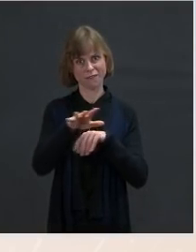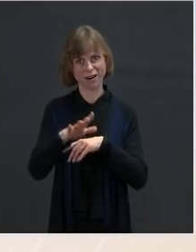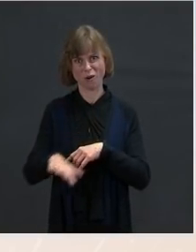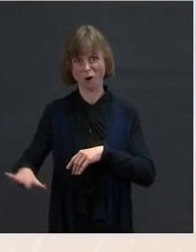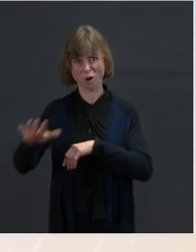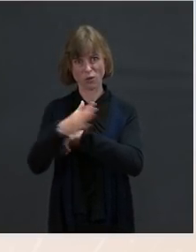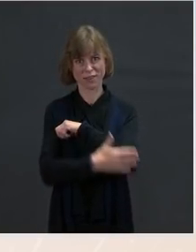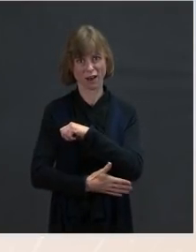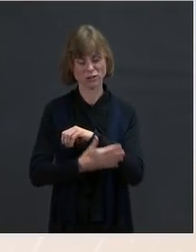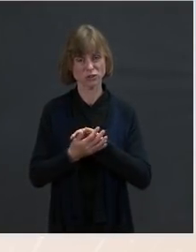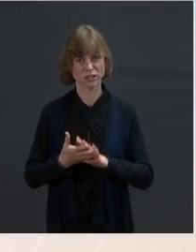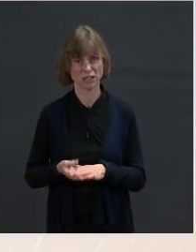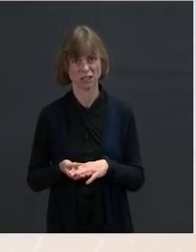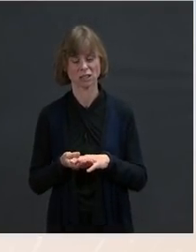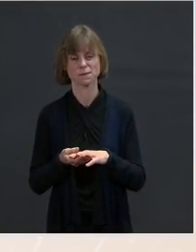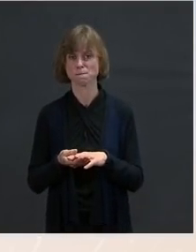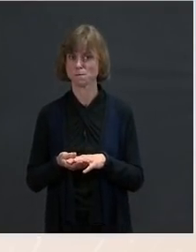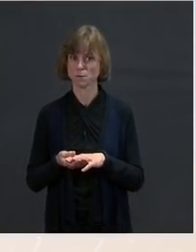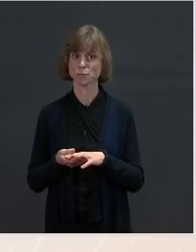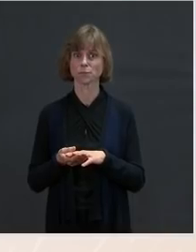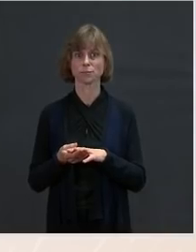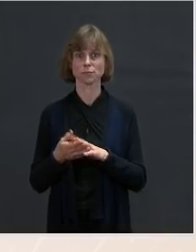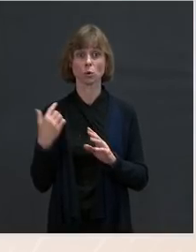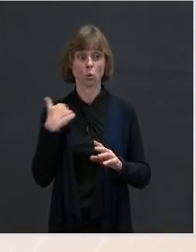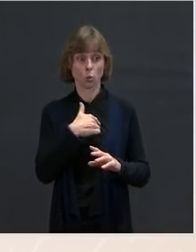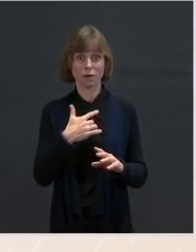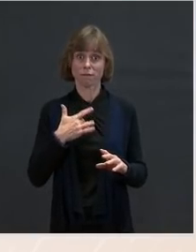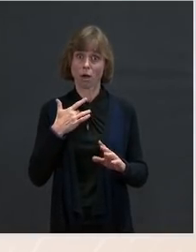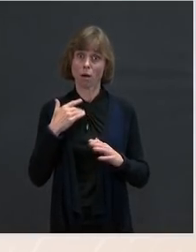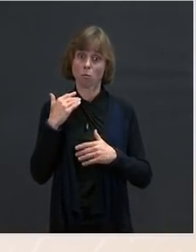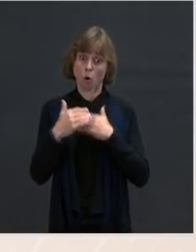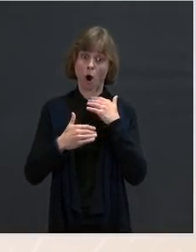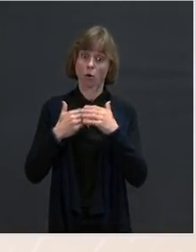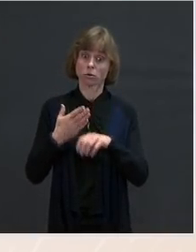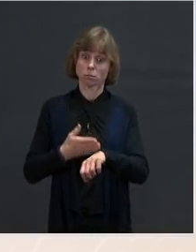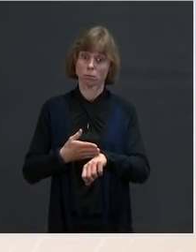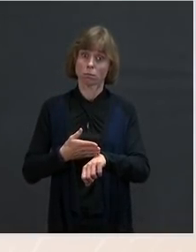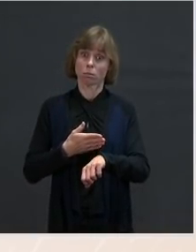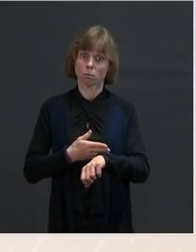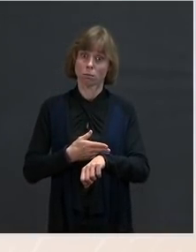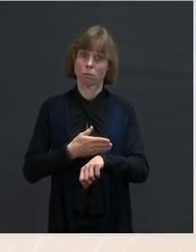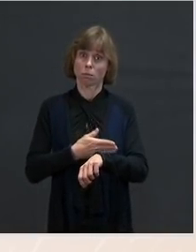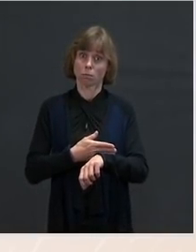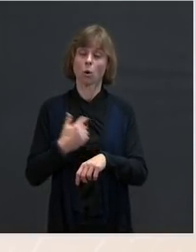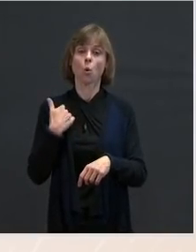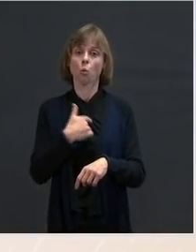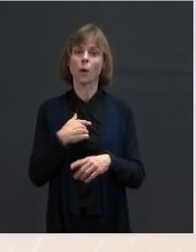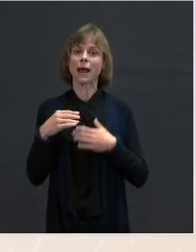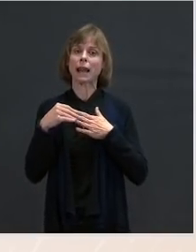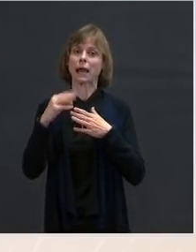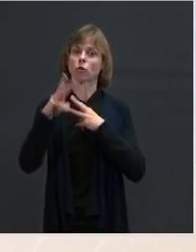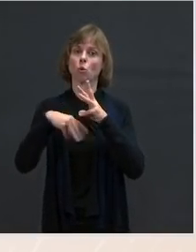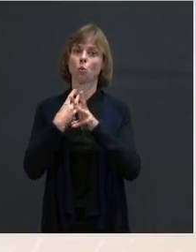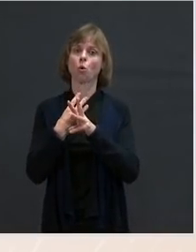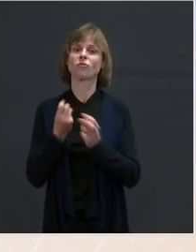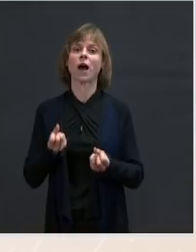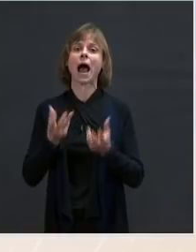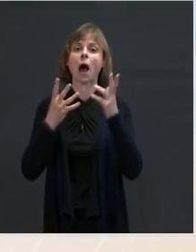We feel there has been some progress made. We're leading the world in the number of vaccine -- vaccinations administered, and second only to Israel